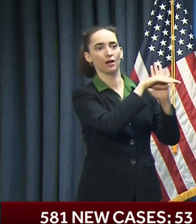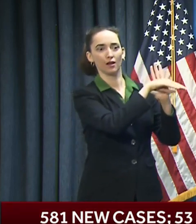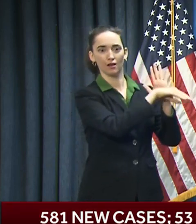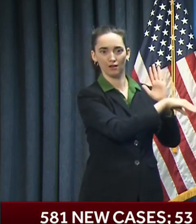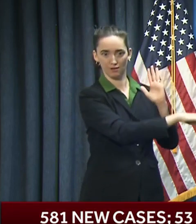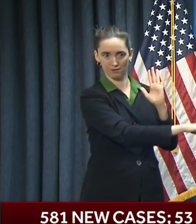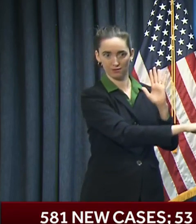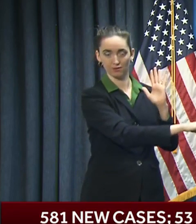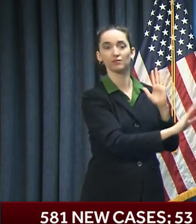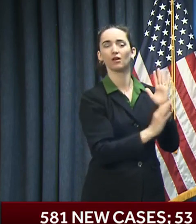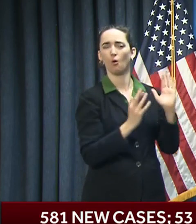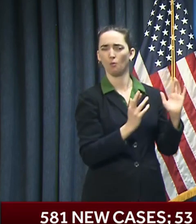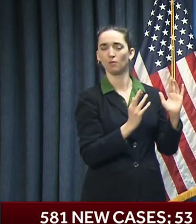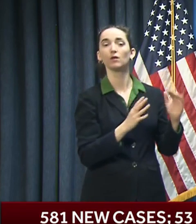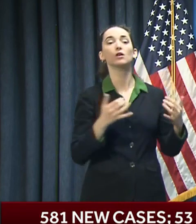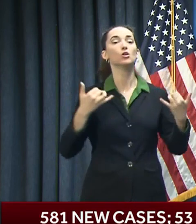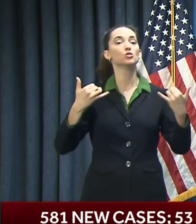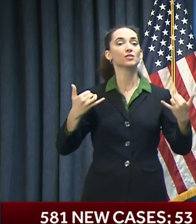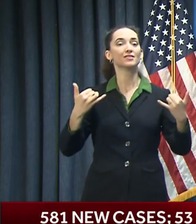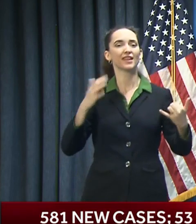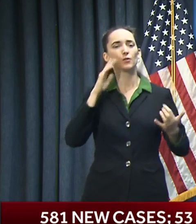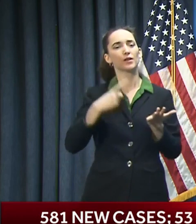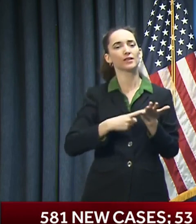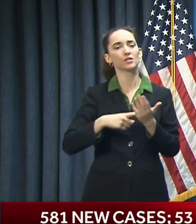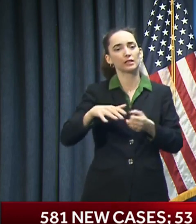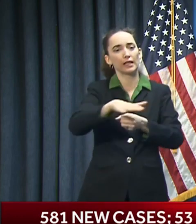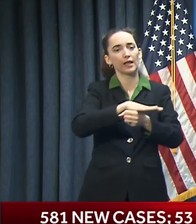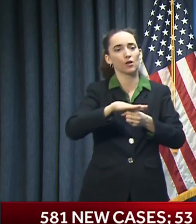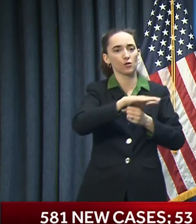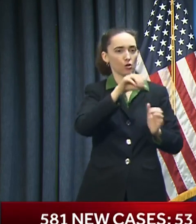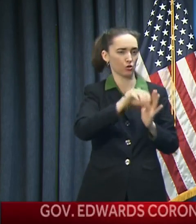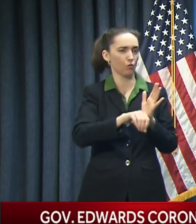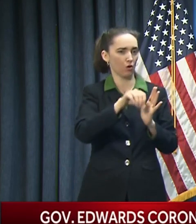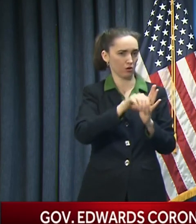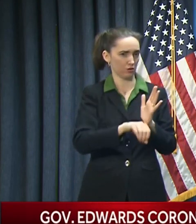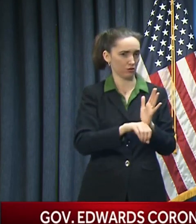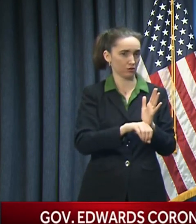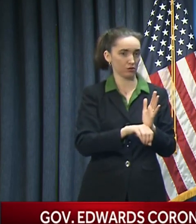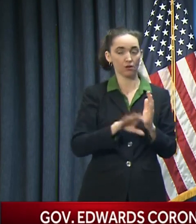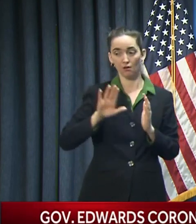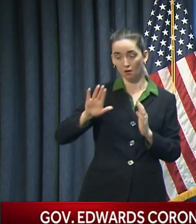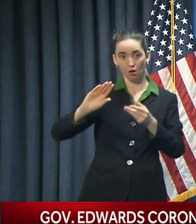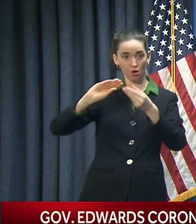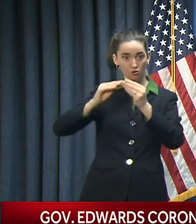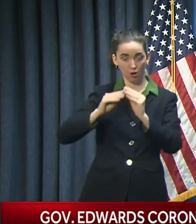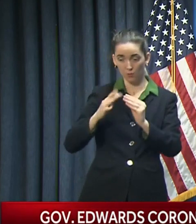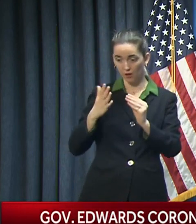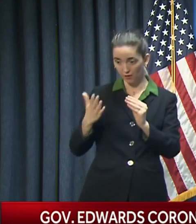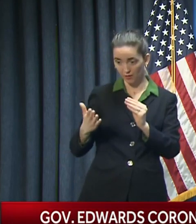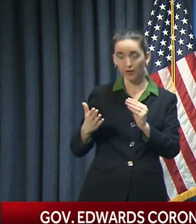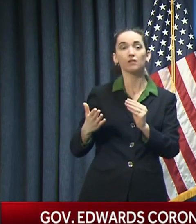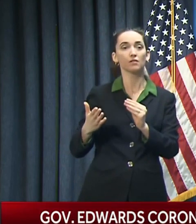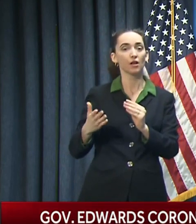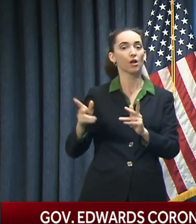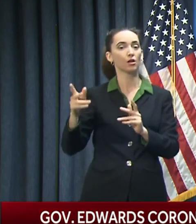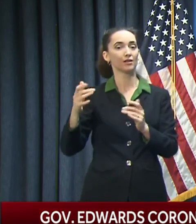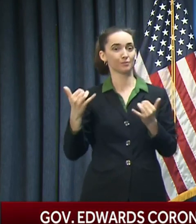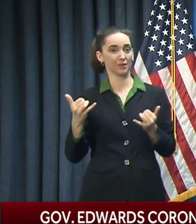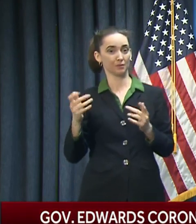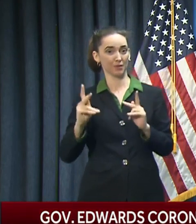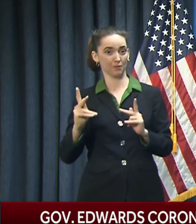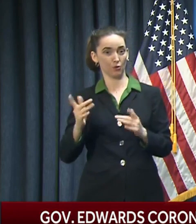I’LL TALK A LITTLE BIT ABOUT THE NEW ORLEANS REGION TODAY AND WHAT WHAT THEY THE NUMBERS SHOW THERE.